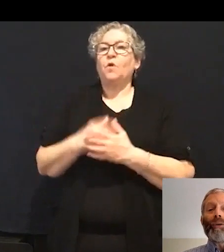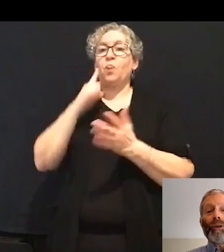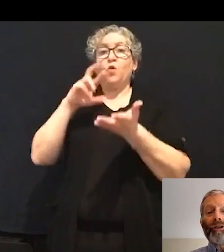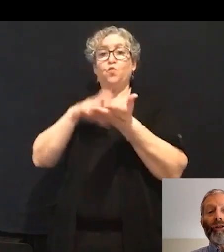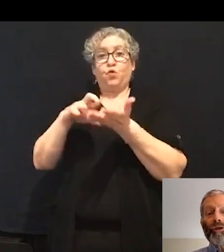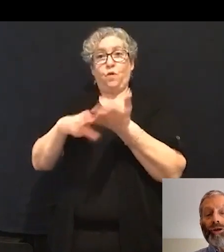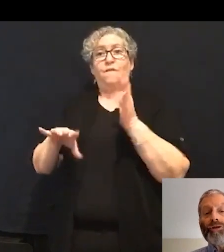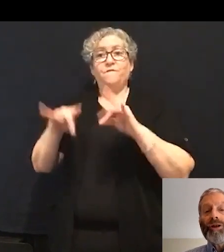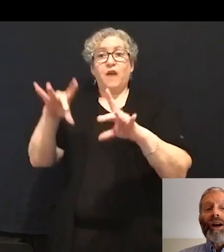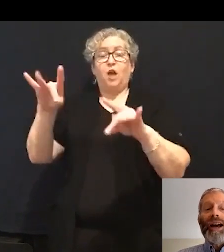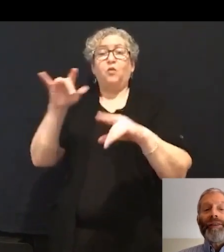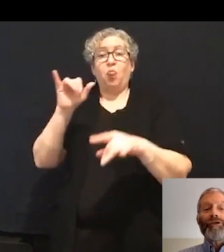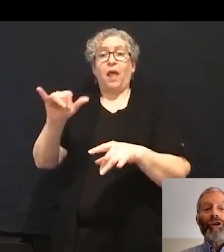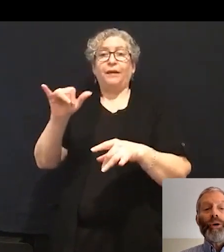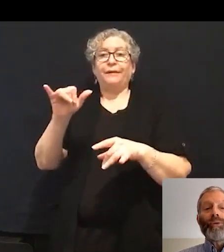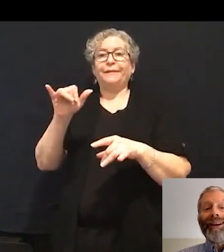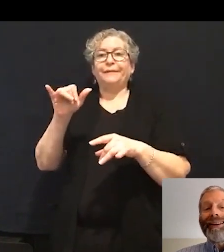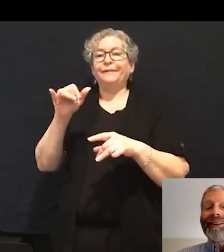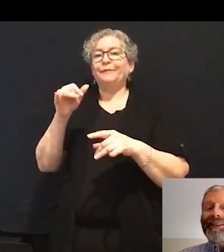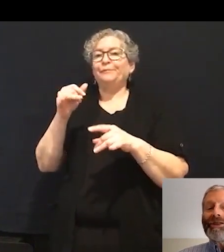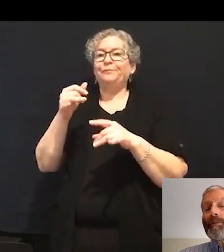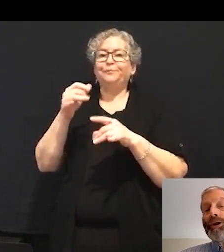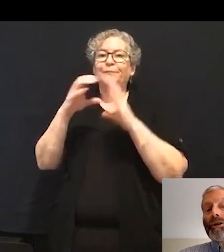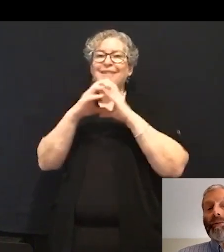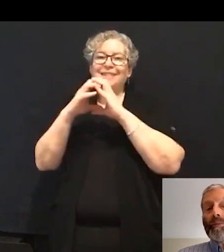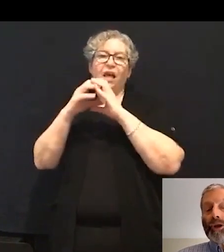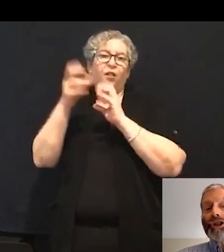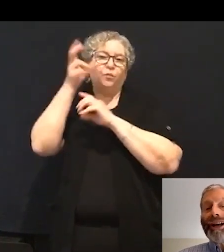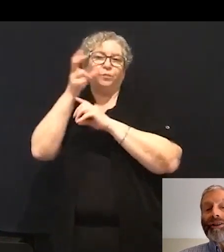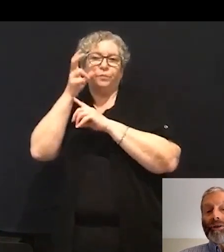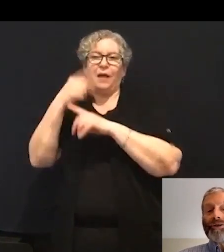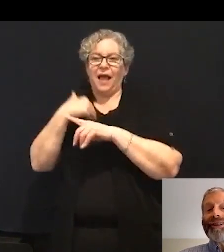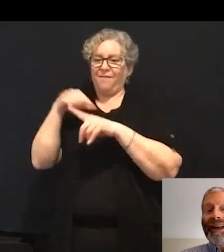And researchers have shown that these progenitors can